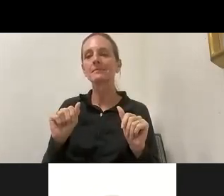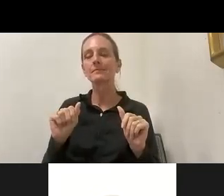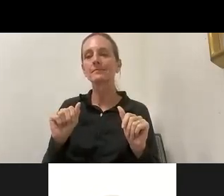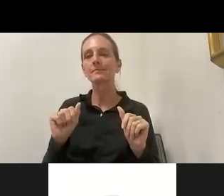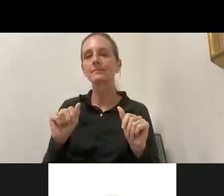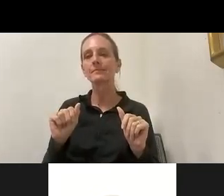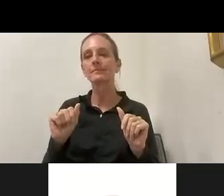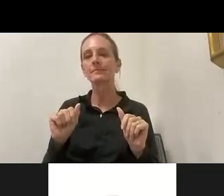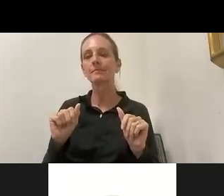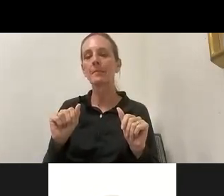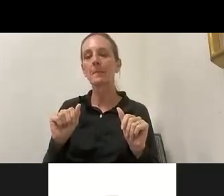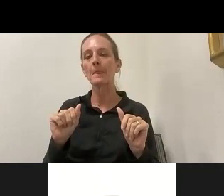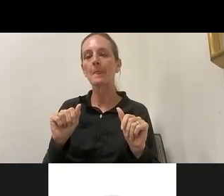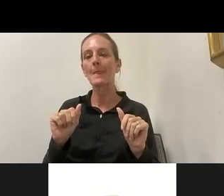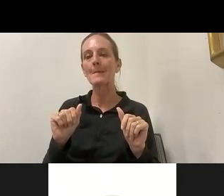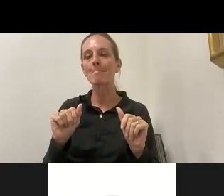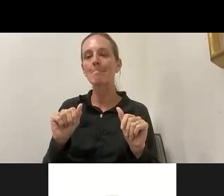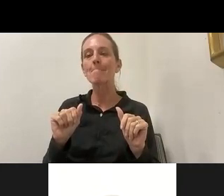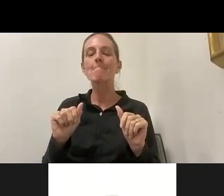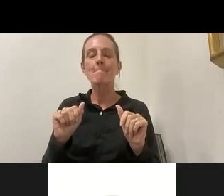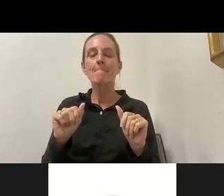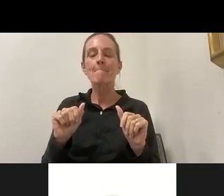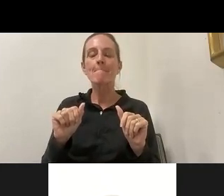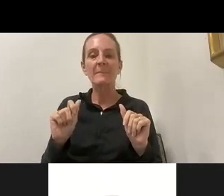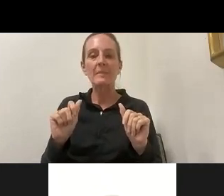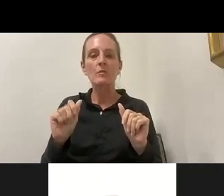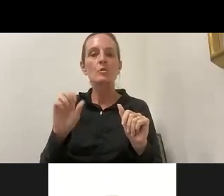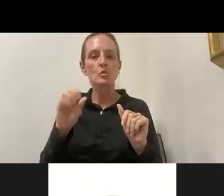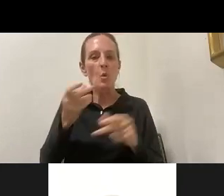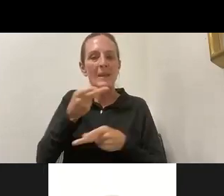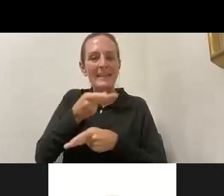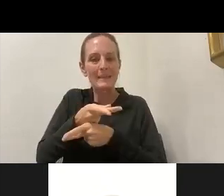to keep it short and sweet in your project description, but you can have a cover letter